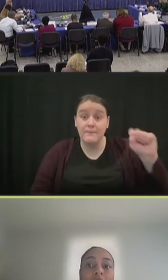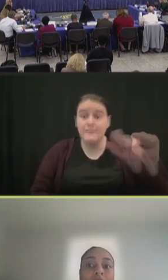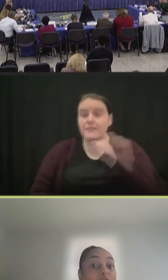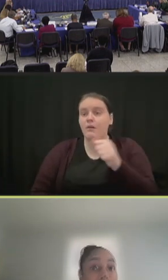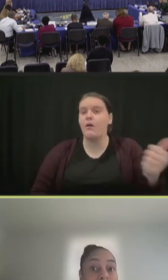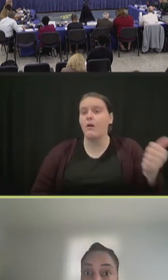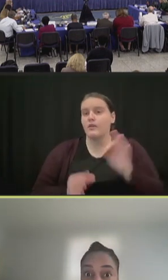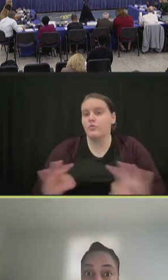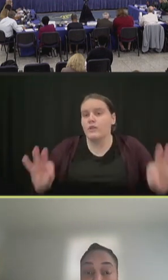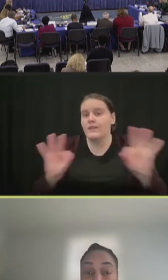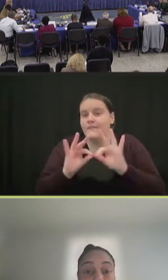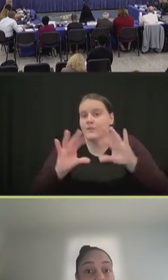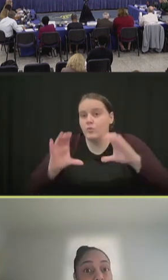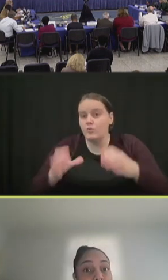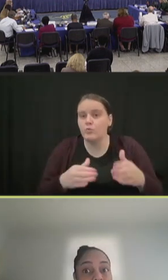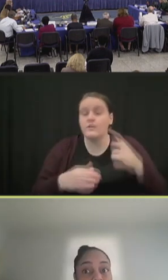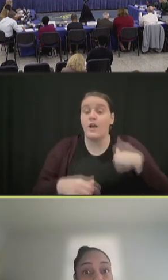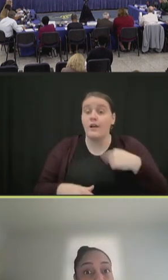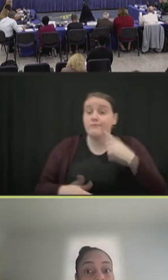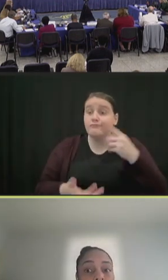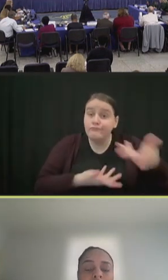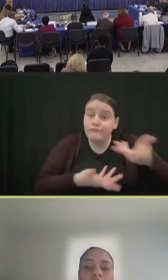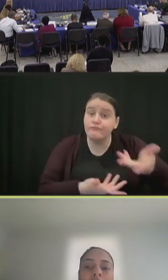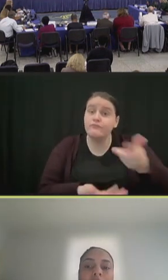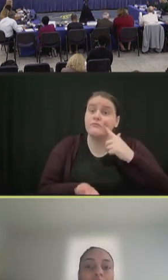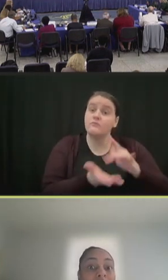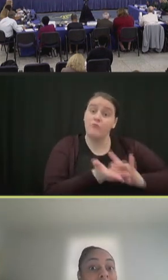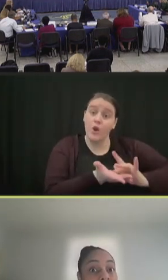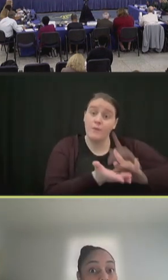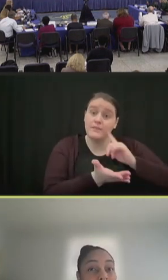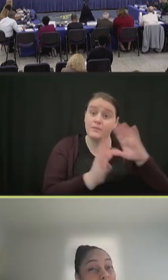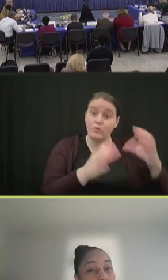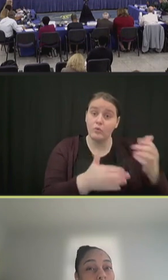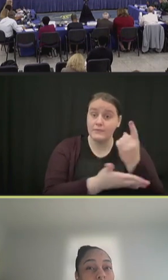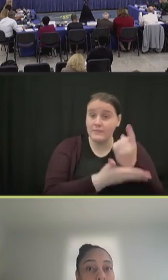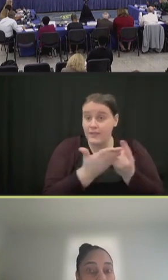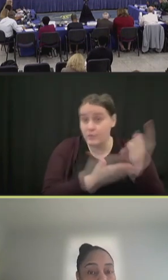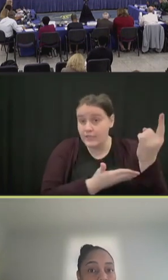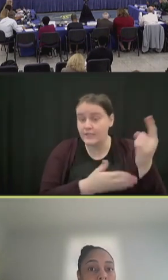We -- I'm speaking to pharmacy groups next week. I'm in touch with a number of major